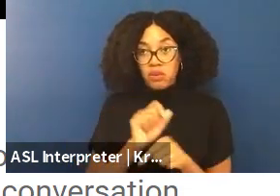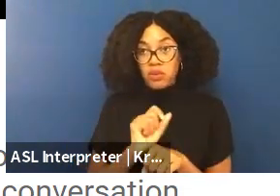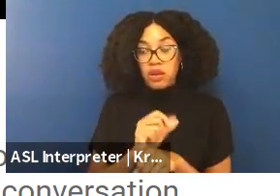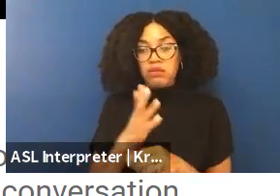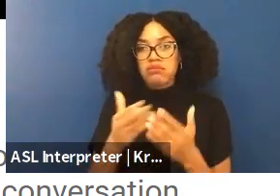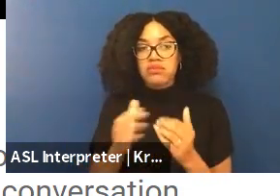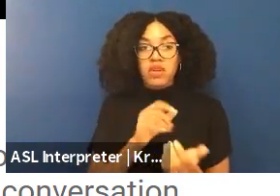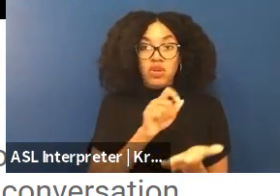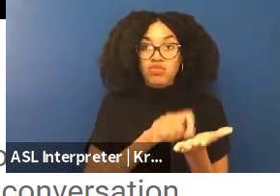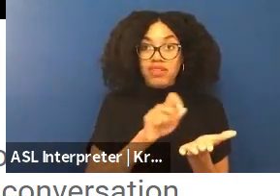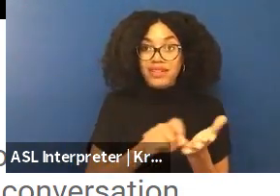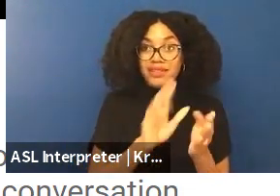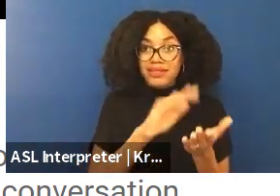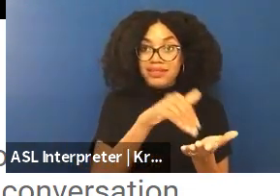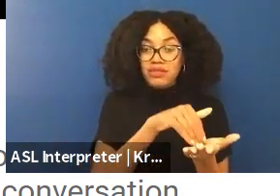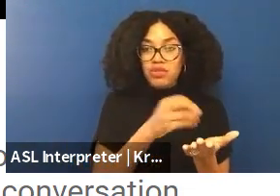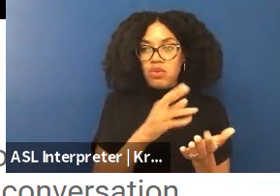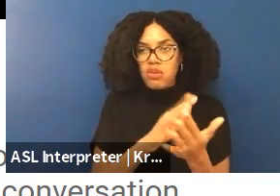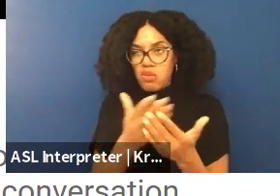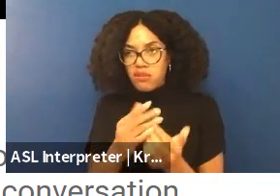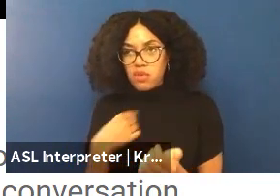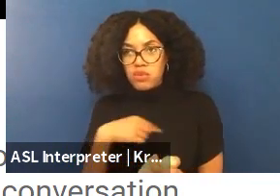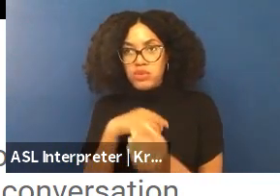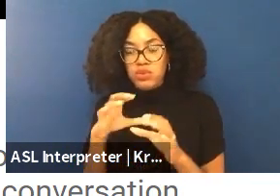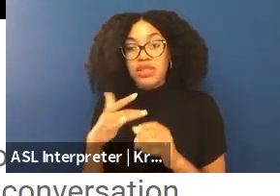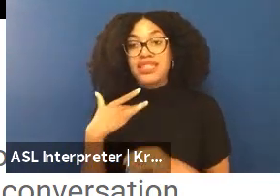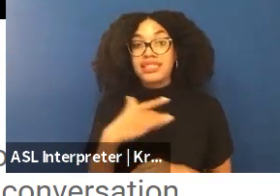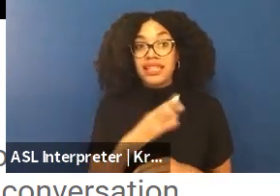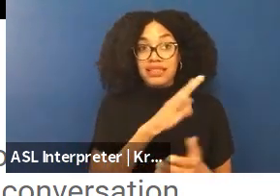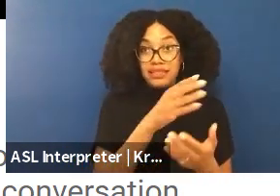part of our work is socializing faculty, too. Just giving them a space to feel like they belong.